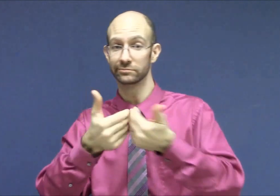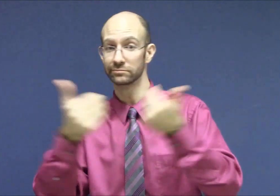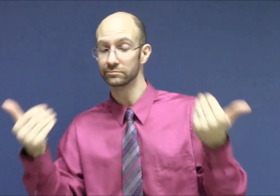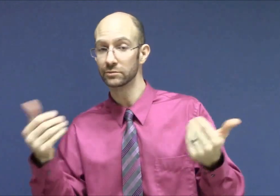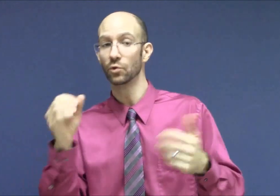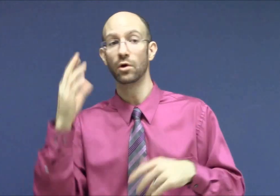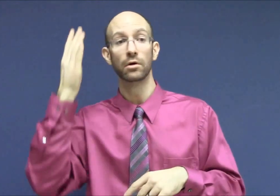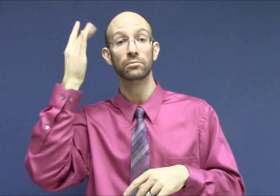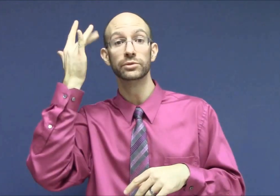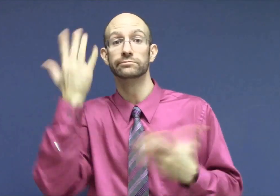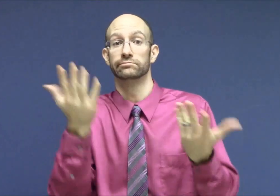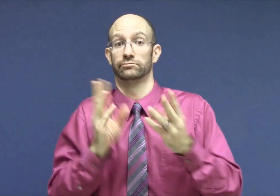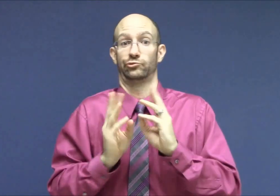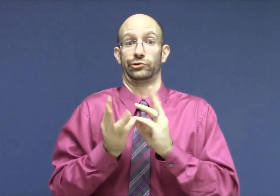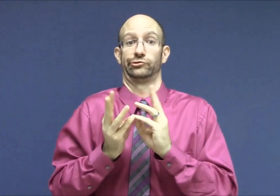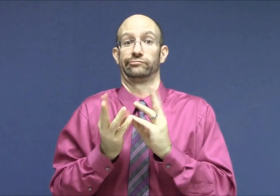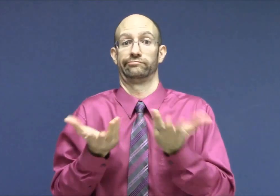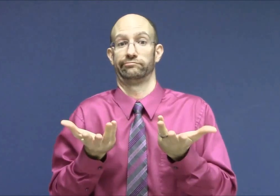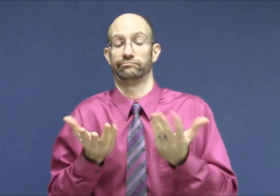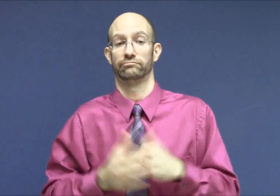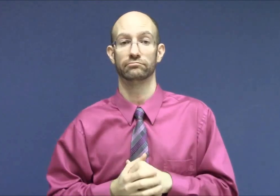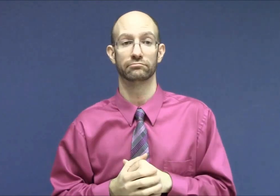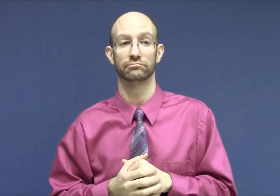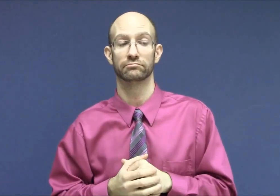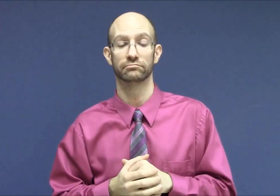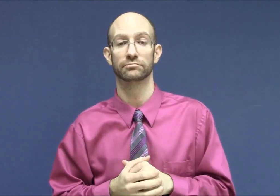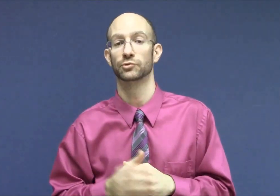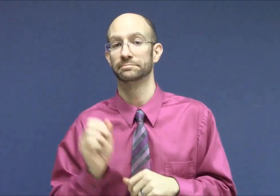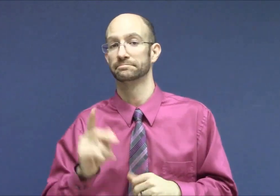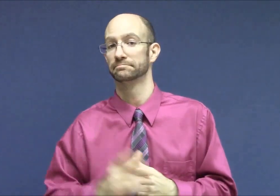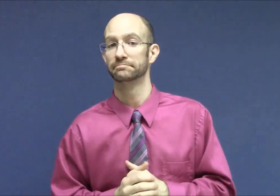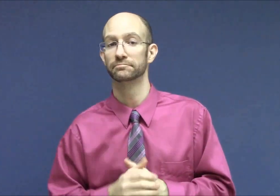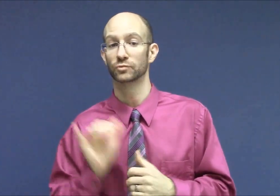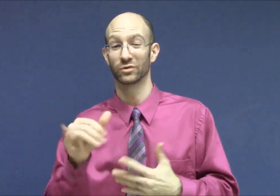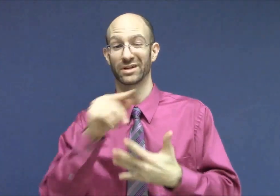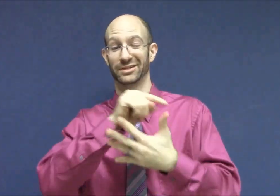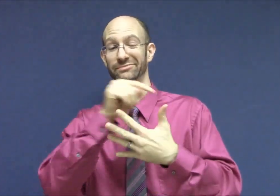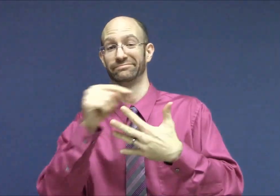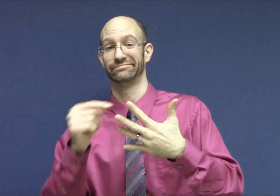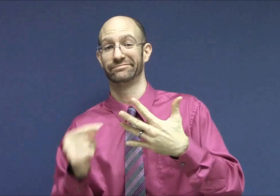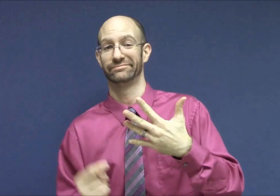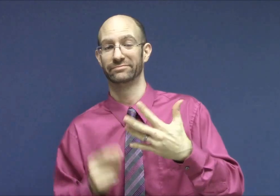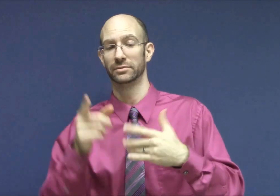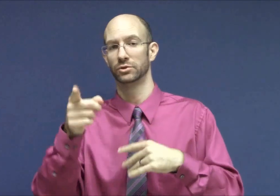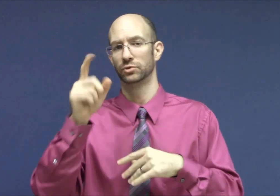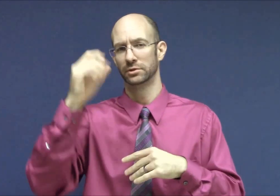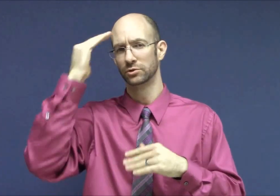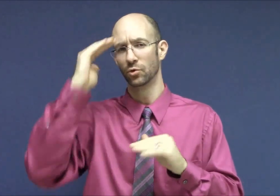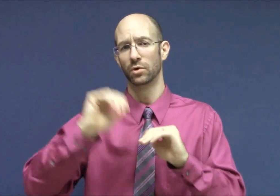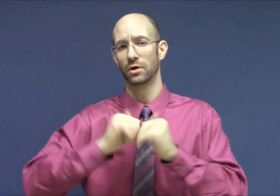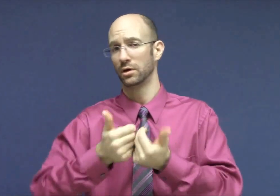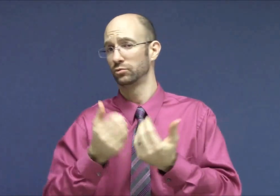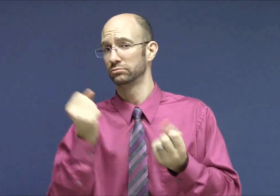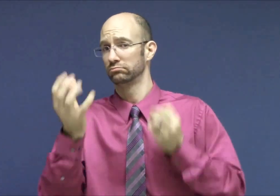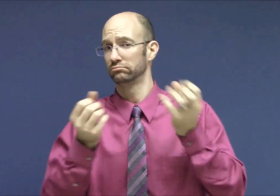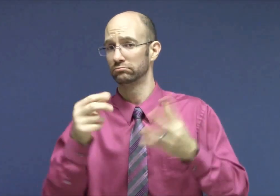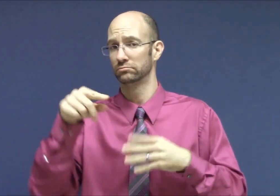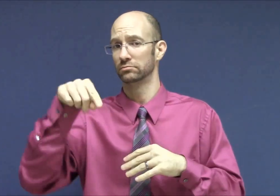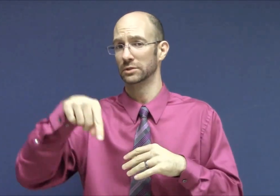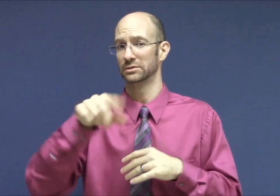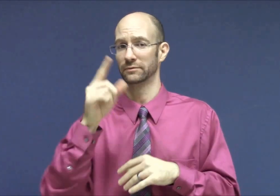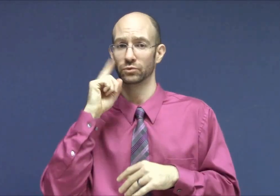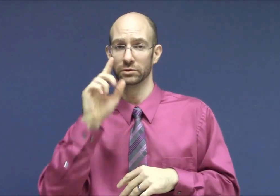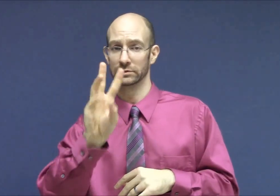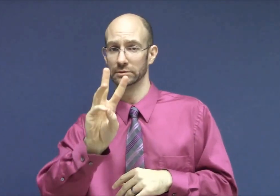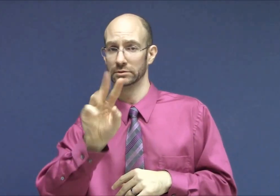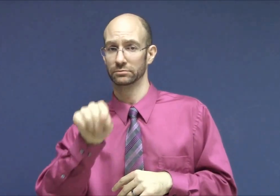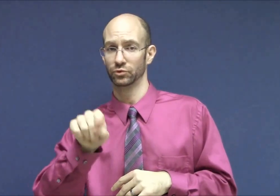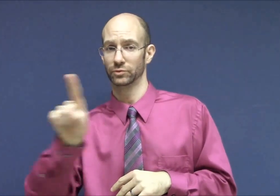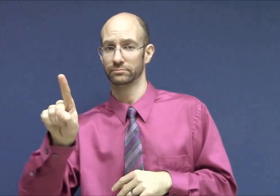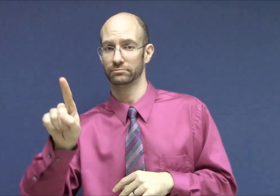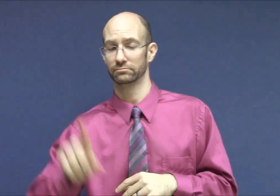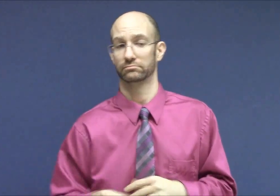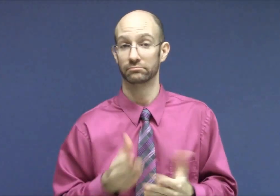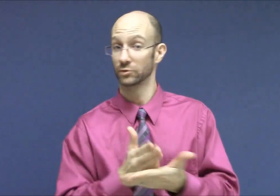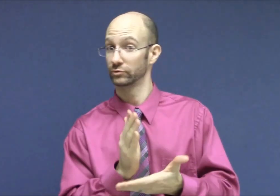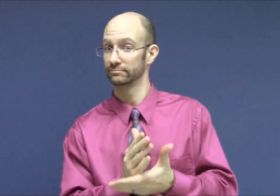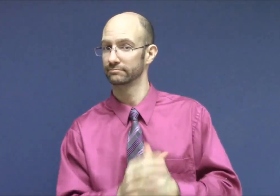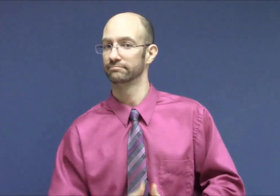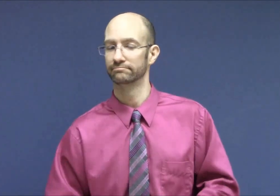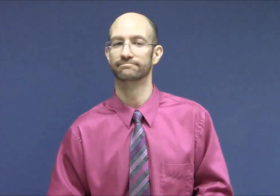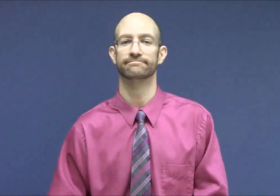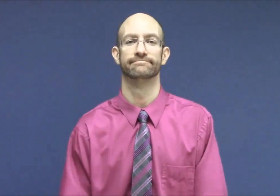Or because of weather. Ok? So these objectives are what you need to know how to sign for this unit 6.1. Alright?